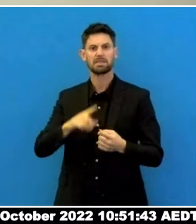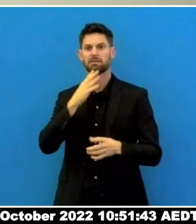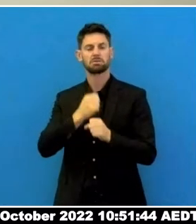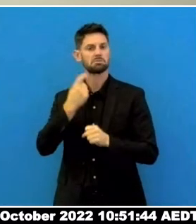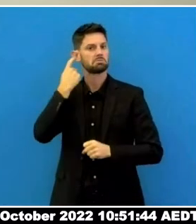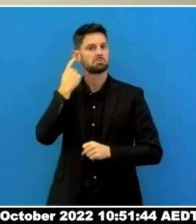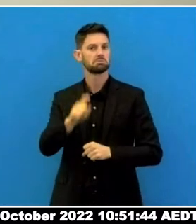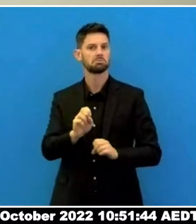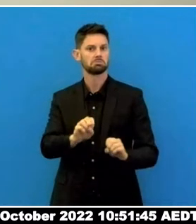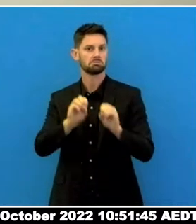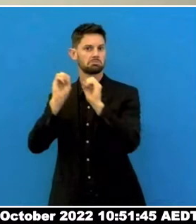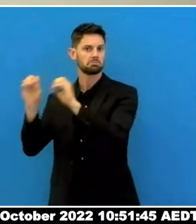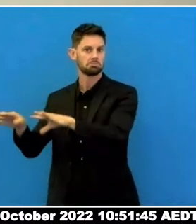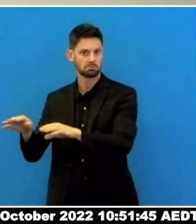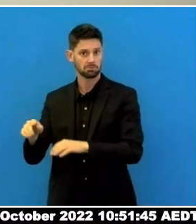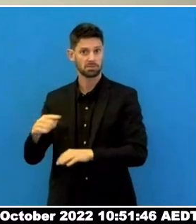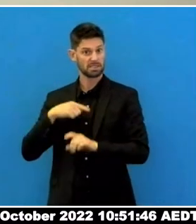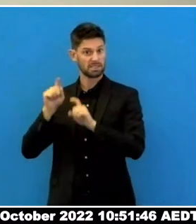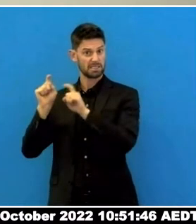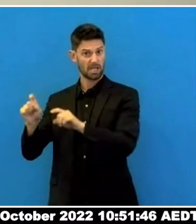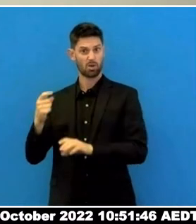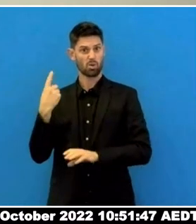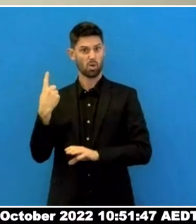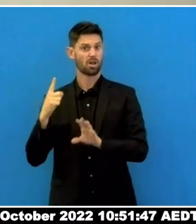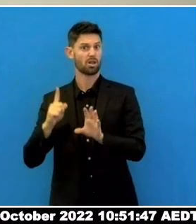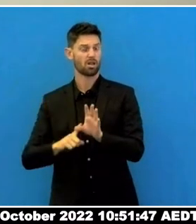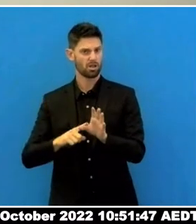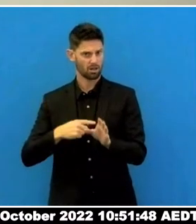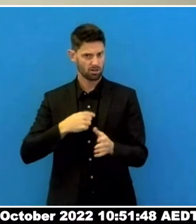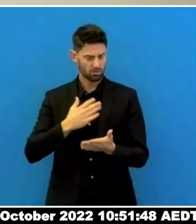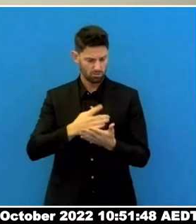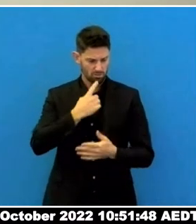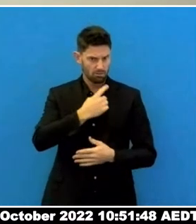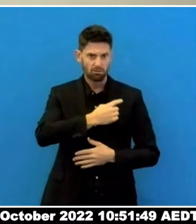It was humiliating to be handcuffed and treated like a criminal."